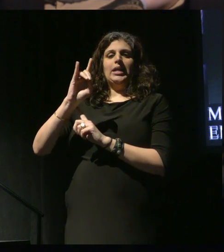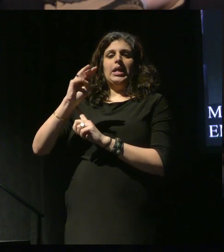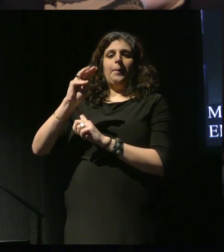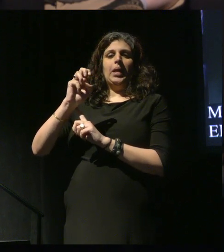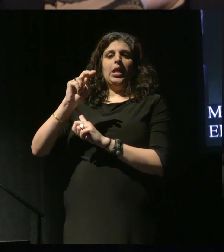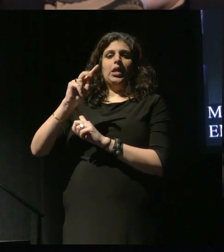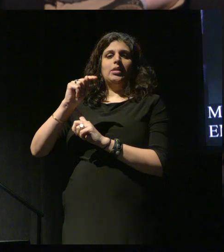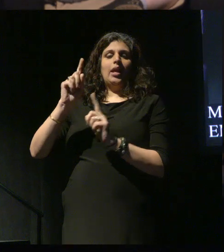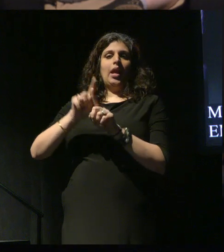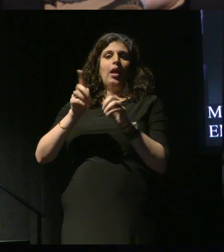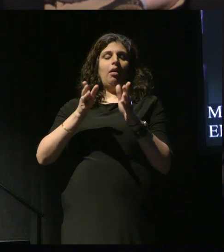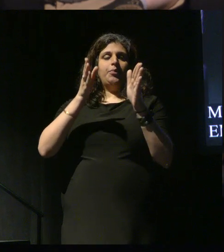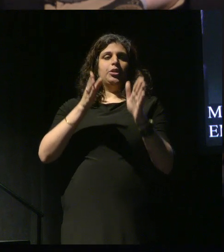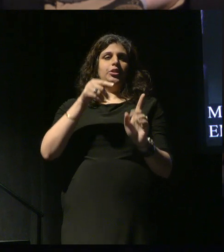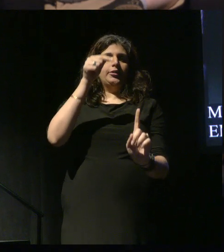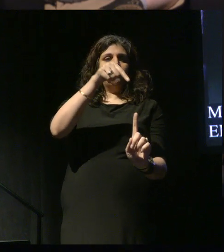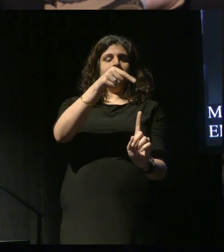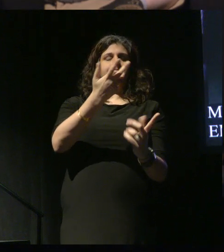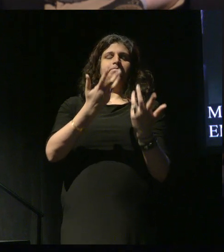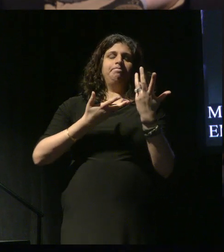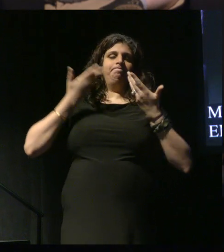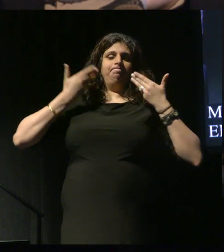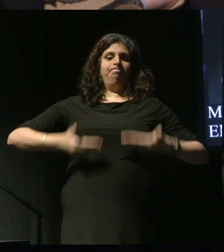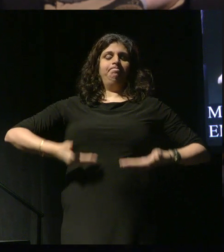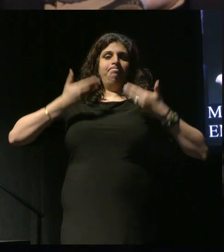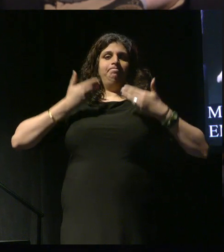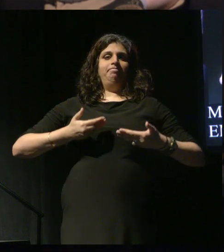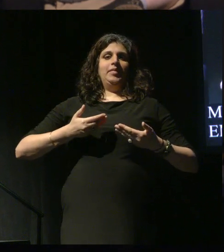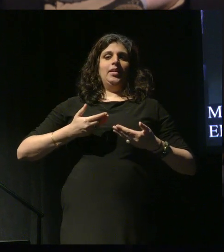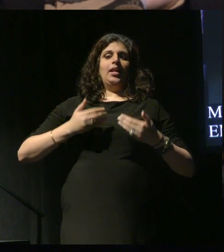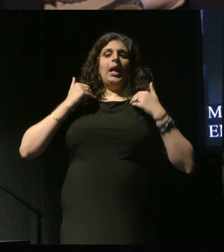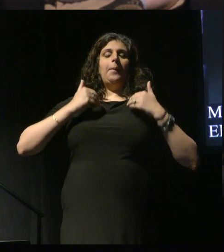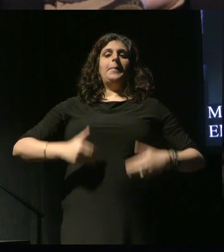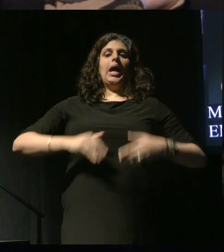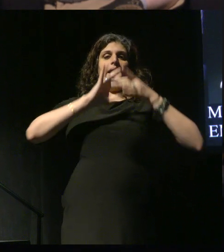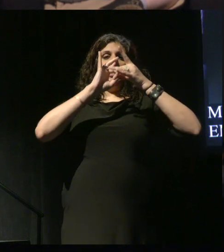who is kind of like a body-based healer and practitioner